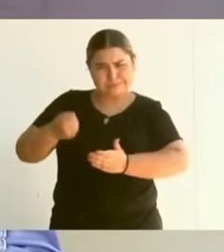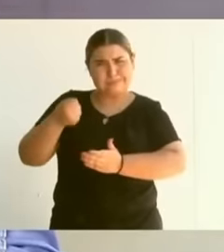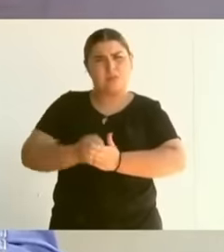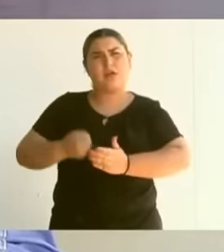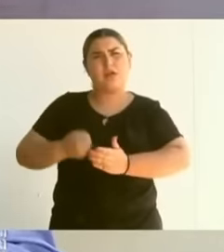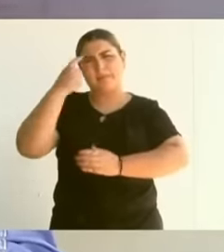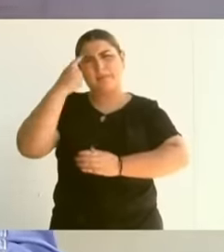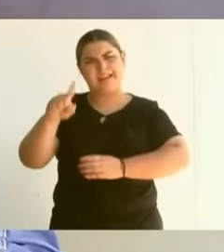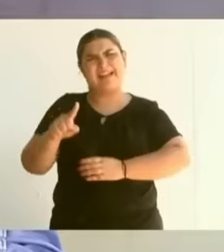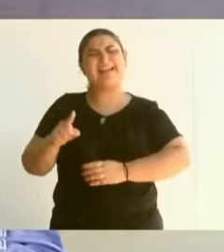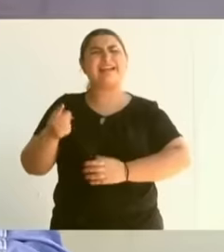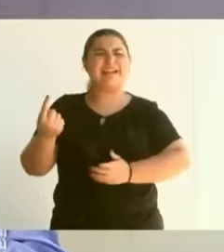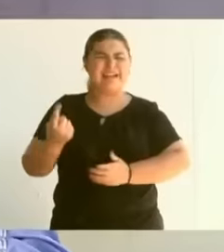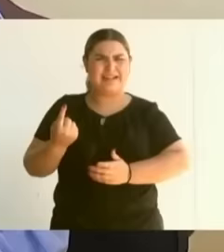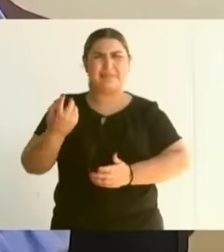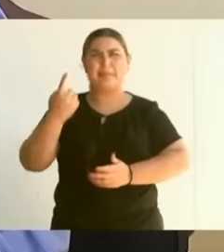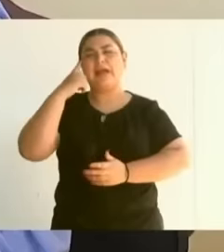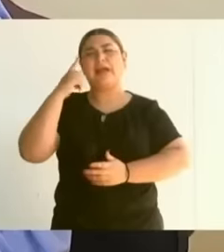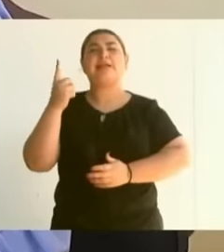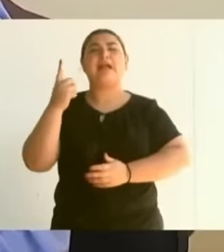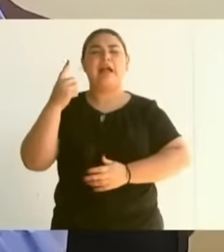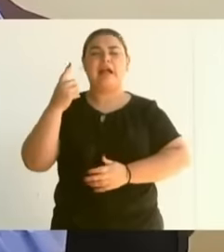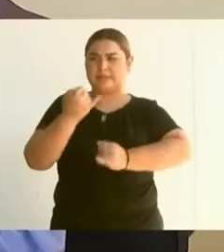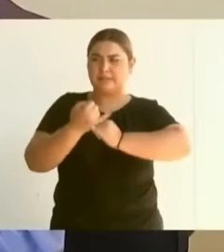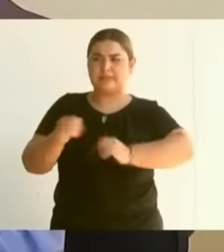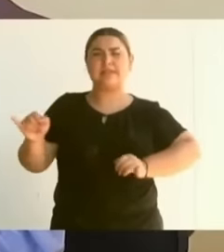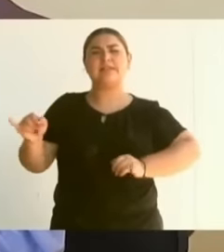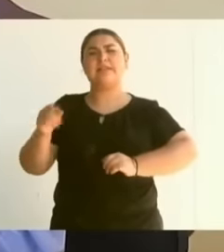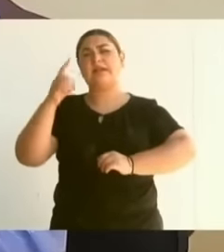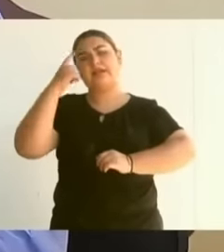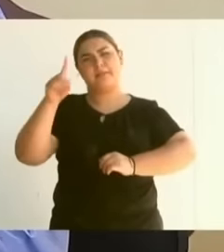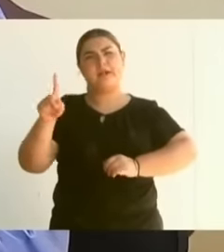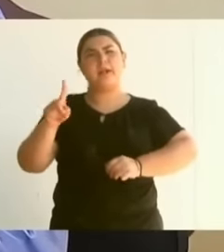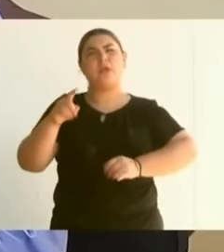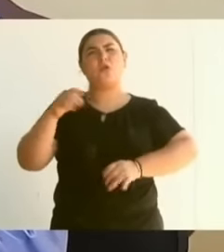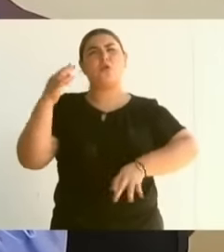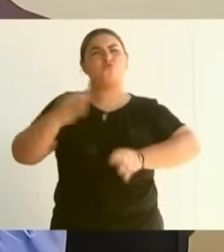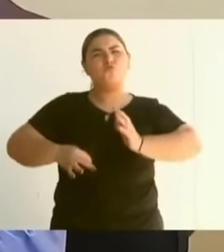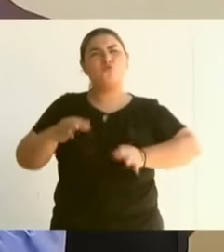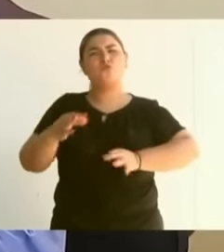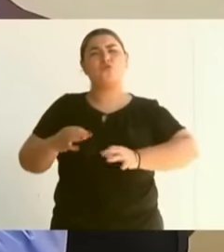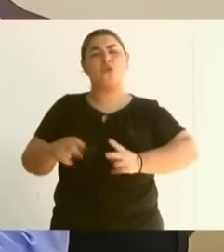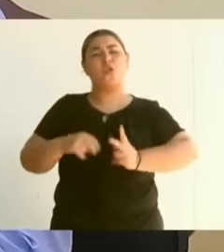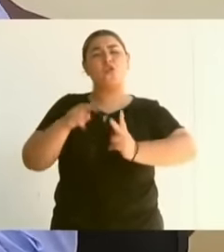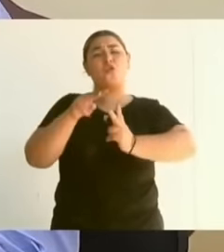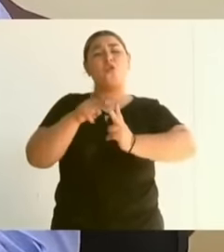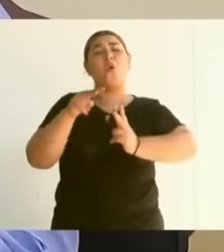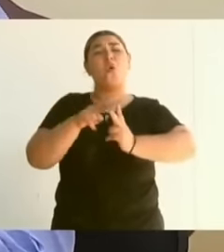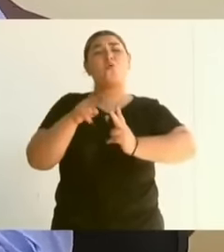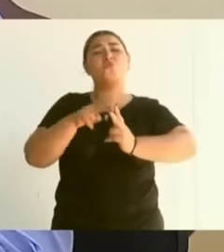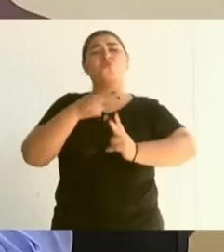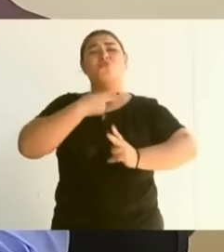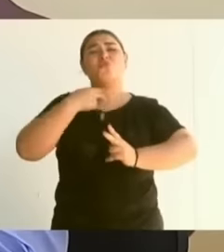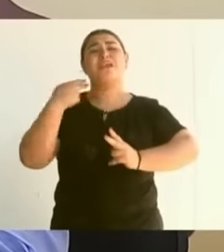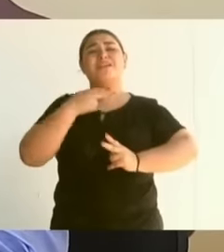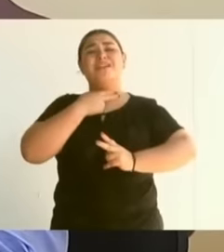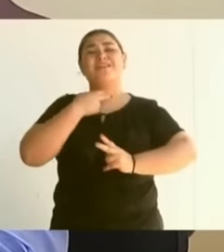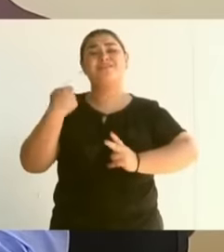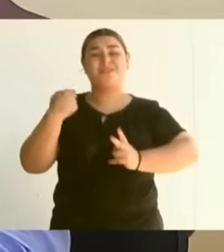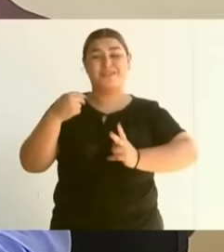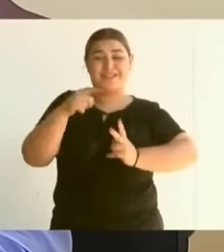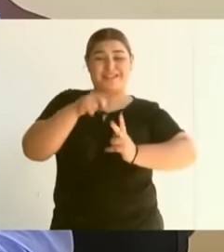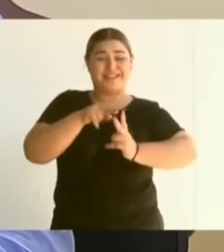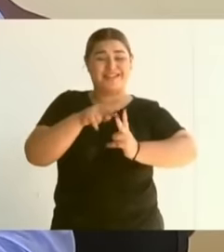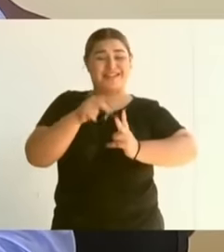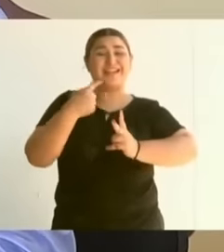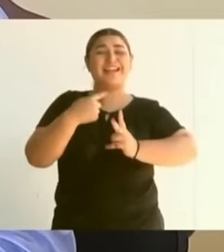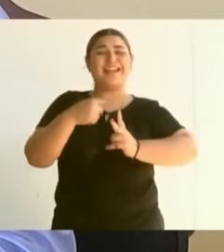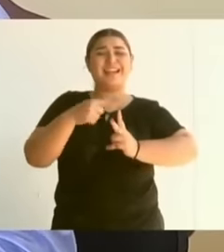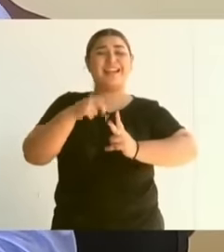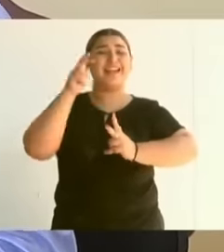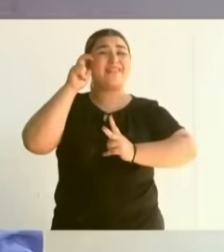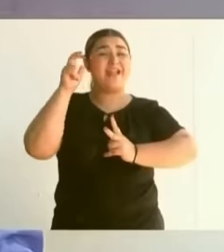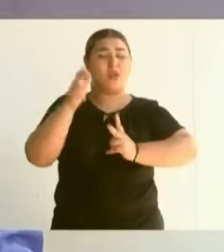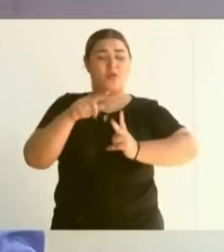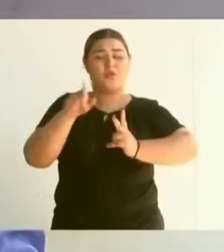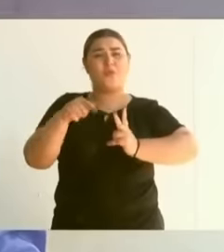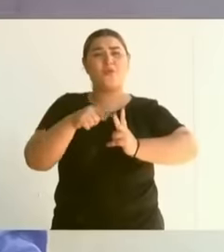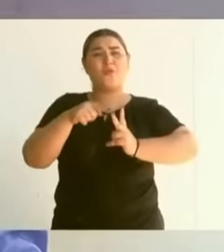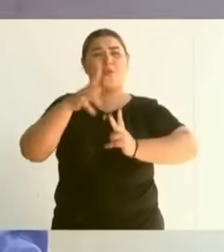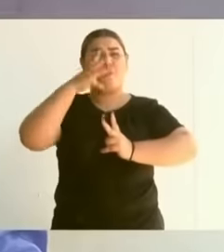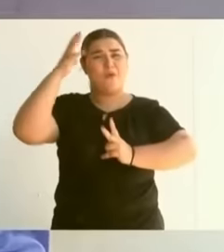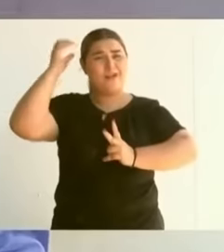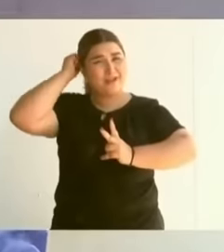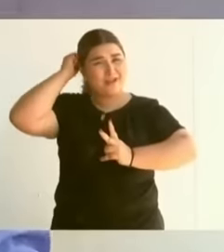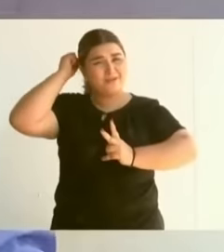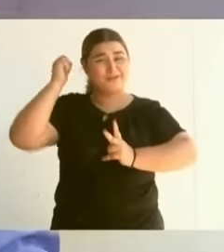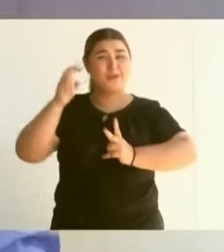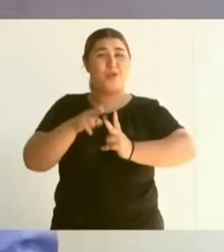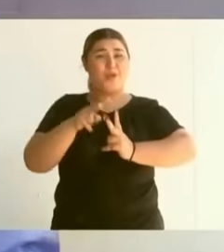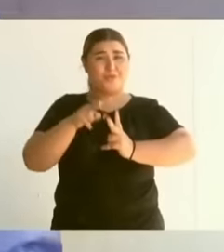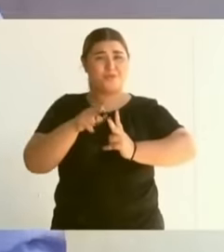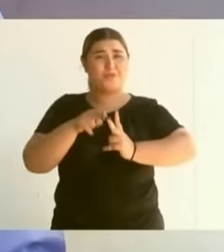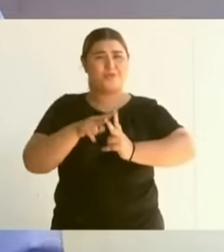importantly for justice were two good priests, Rebels Hidalgo and Morelos because they did not seek only